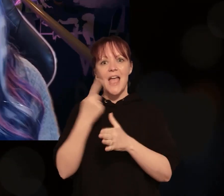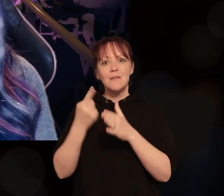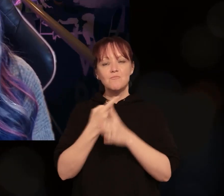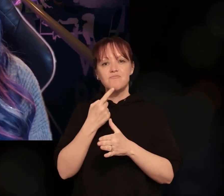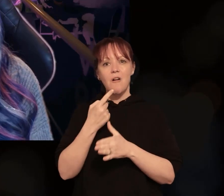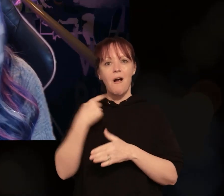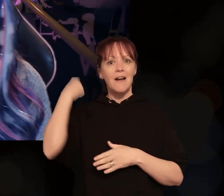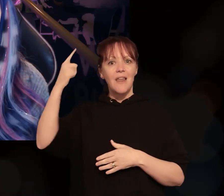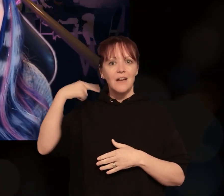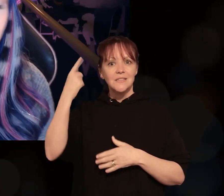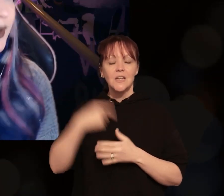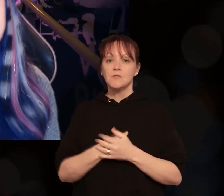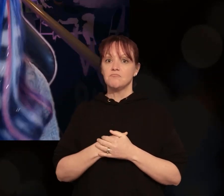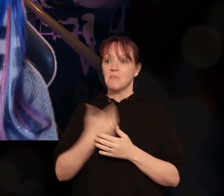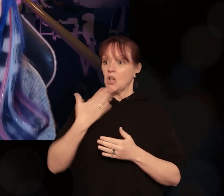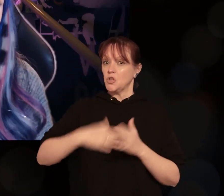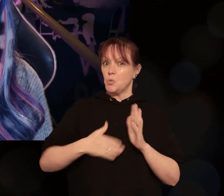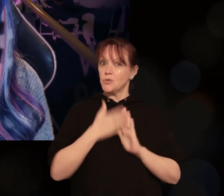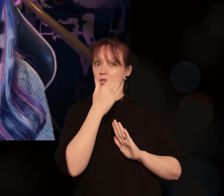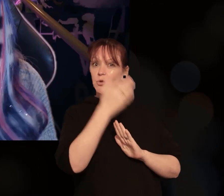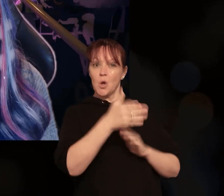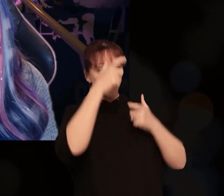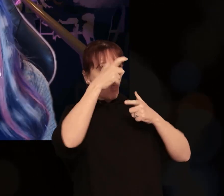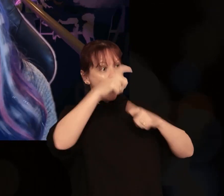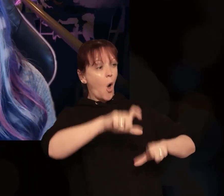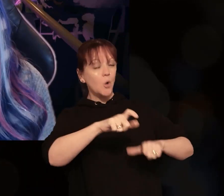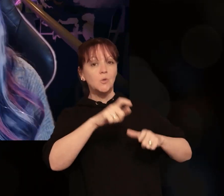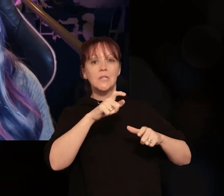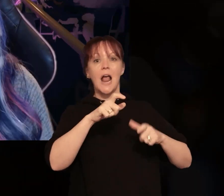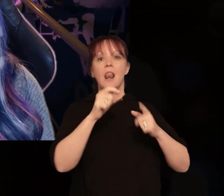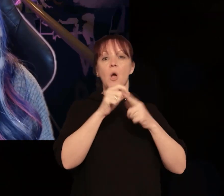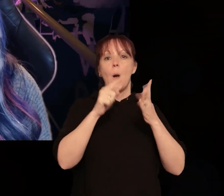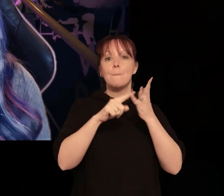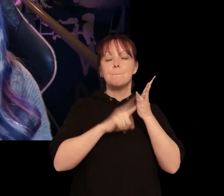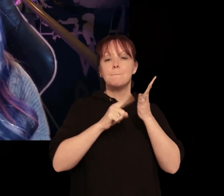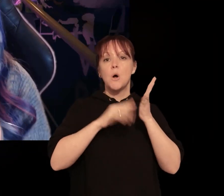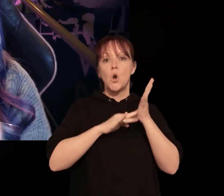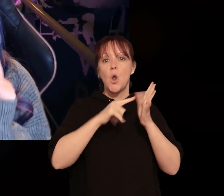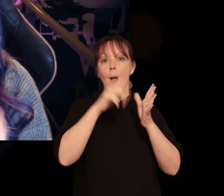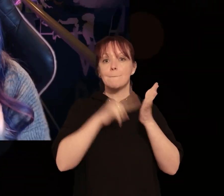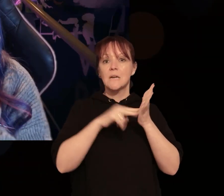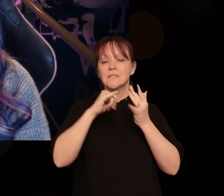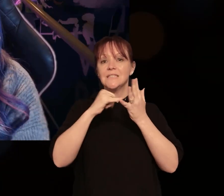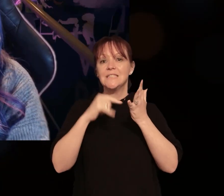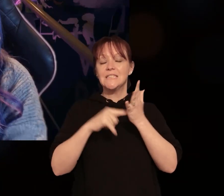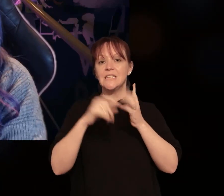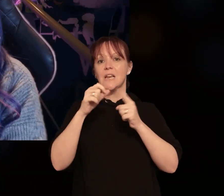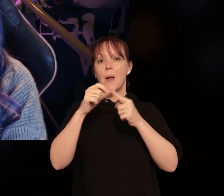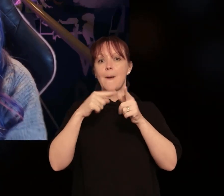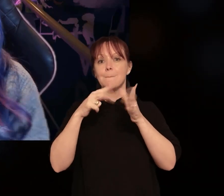to hang out with me, Ian, a bunch of other cool folks to learn about game accessibility, the tickets are on sale now.